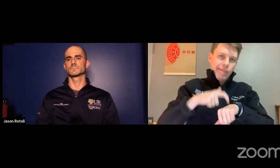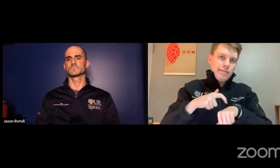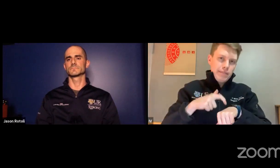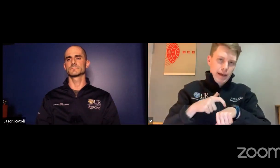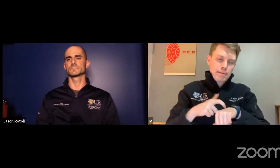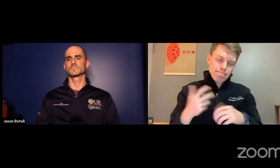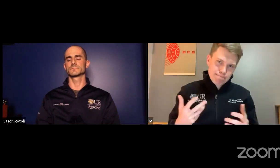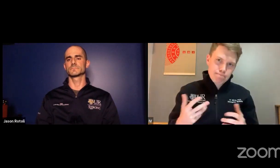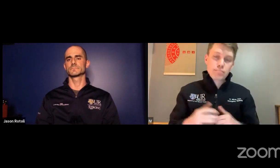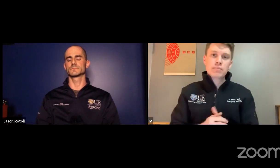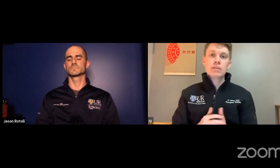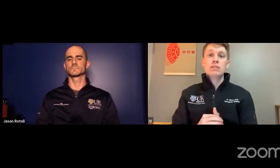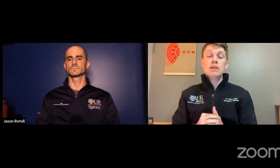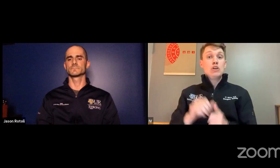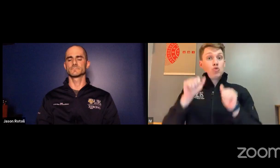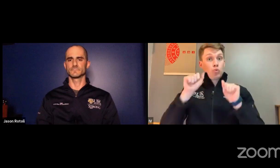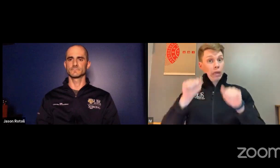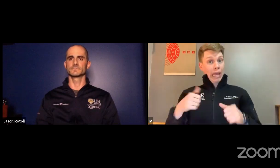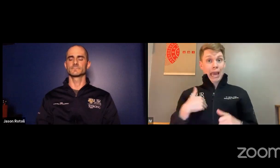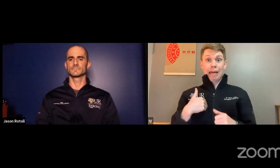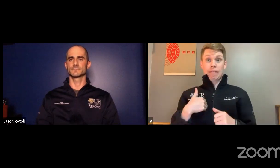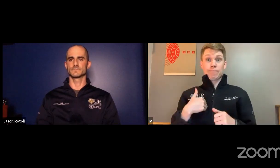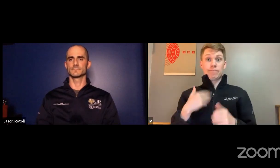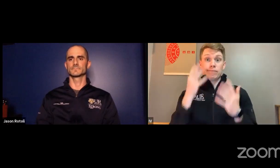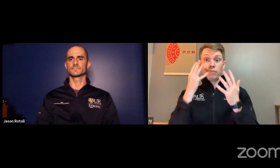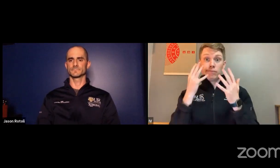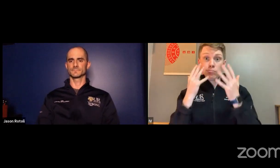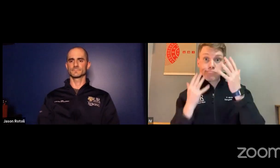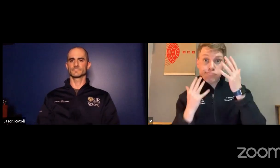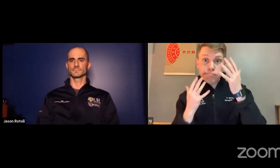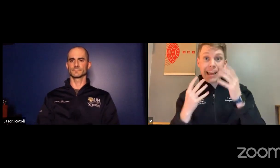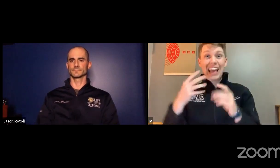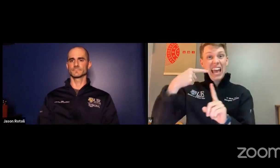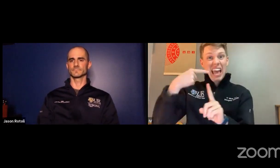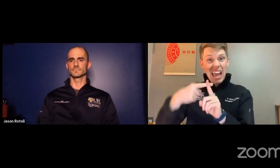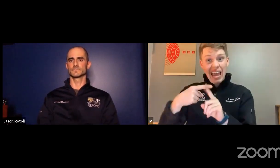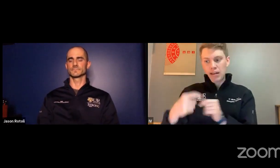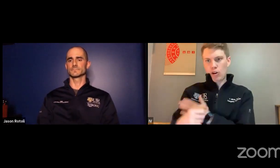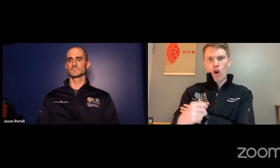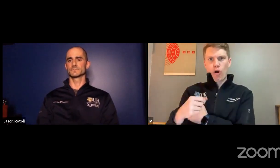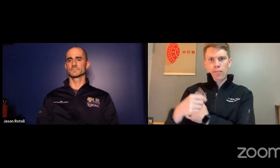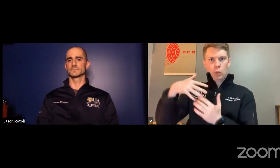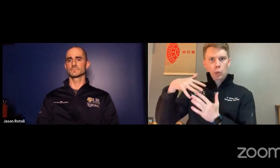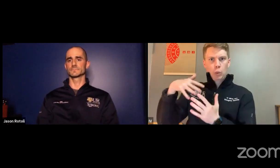wouldn't be able to sign with one of the hands as normal. And again this usually affects